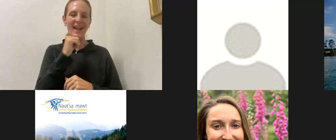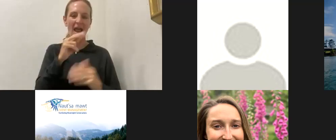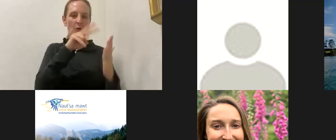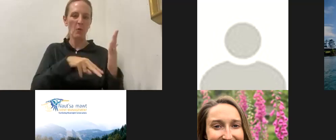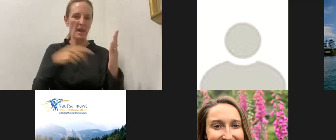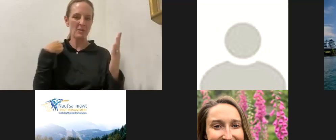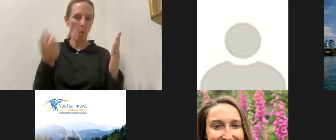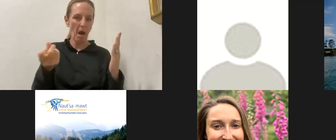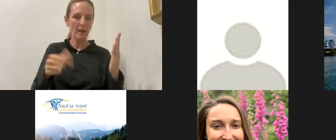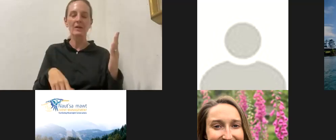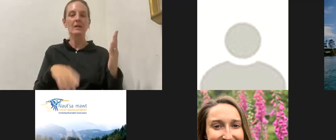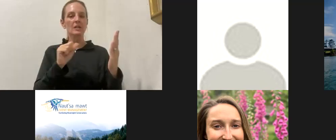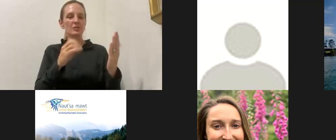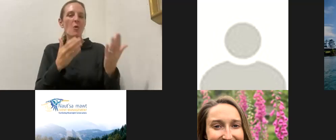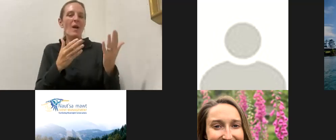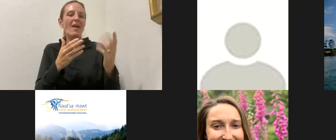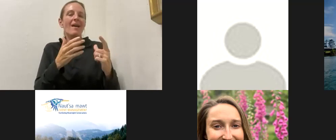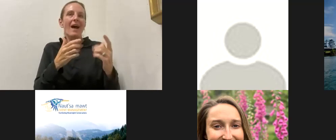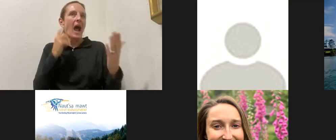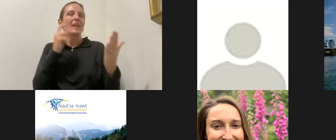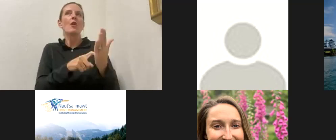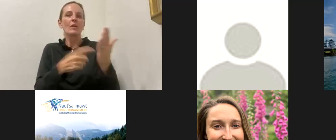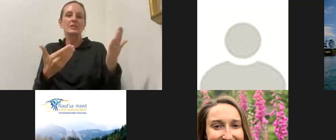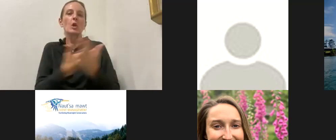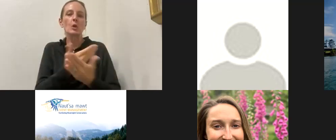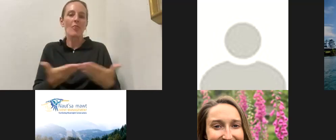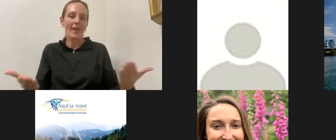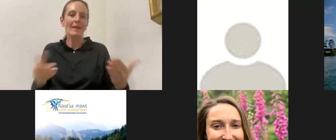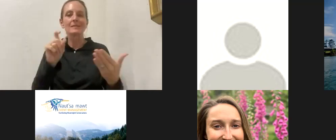things that I had not picked up before. >>Dana Moraes: Thanks, Vanessa. And I do